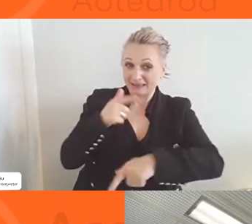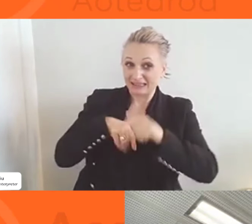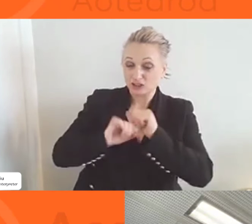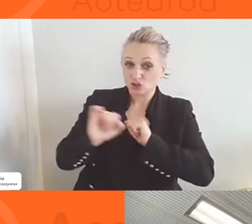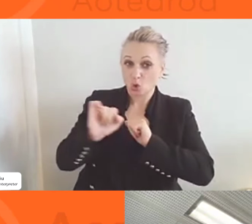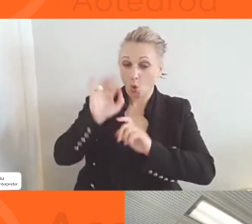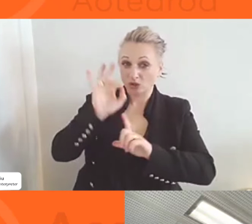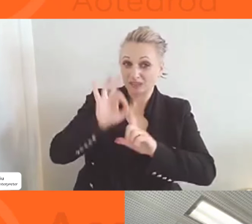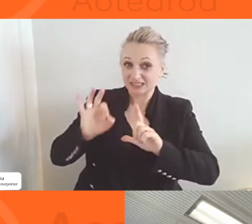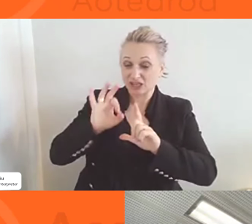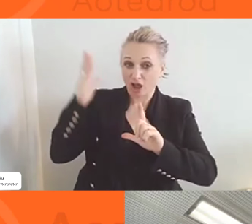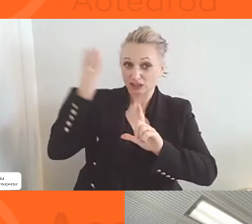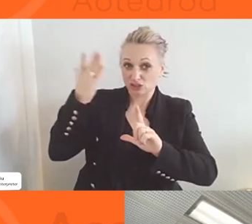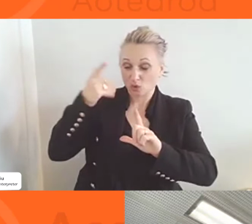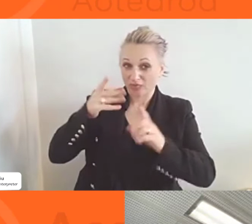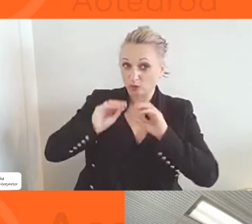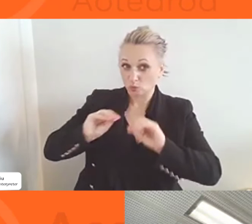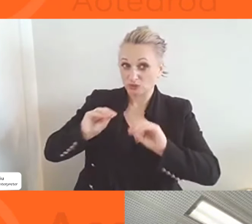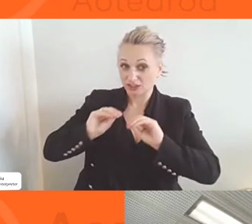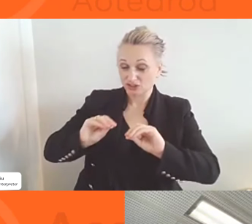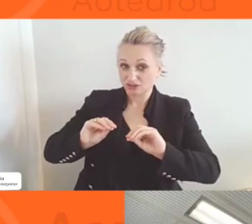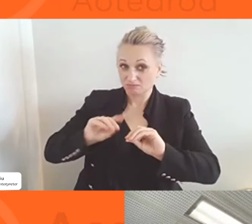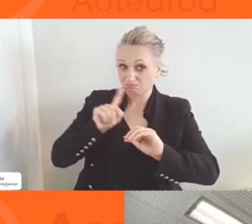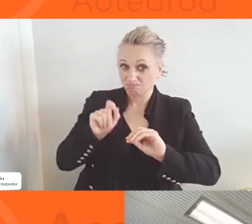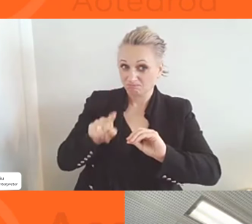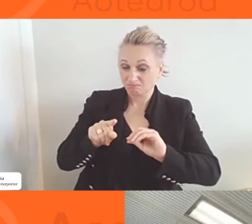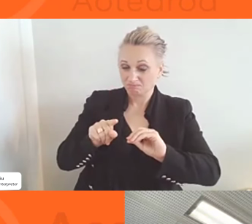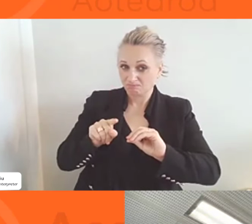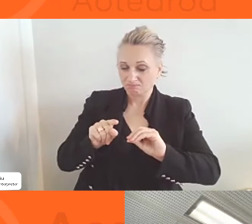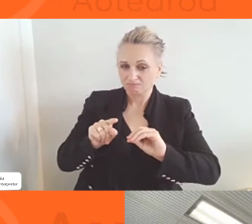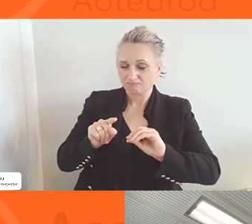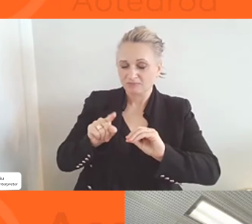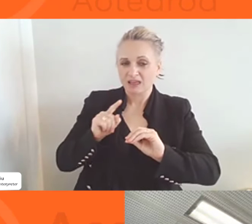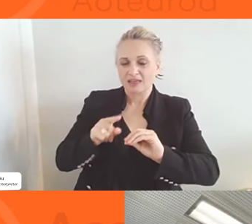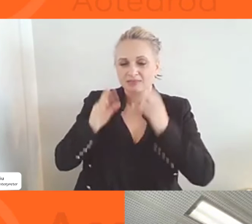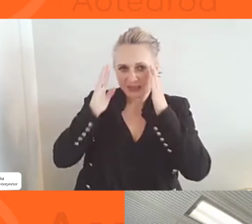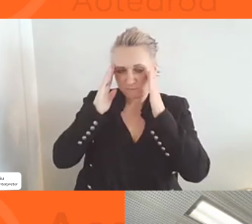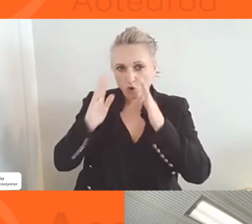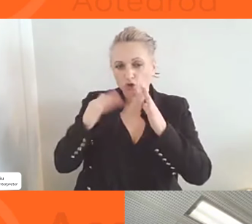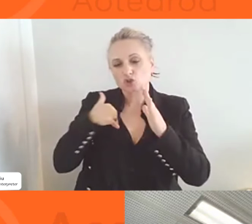school's plans that focuses on the needs of unique communities?